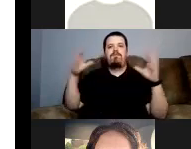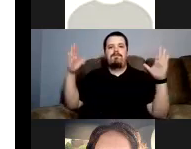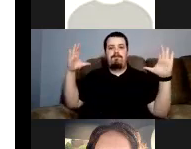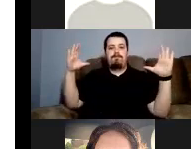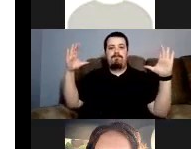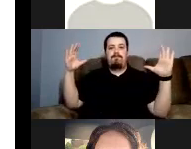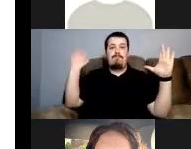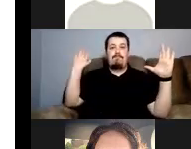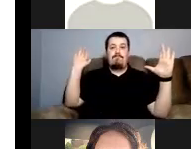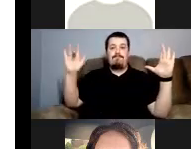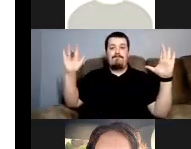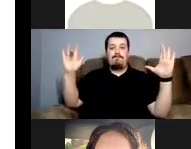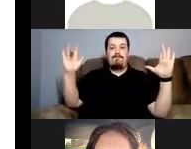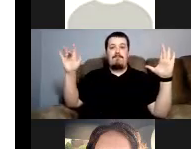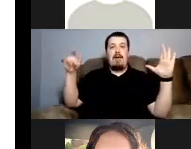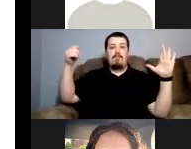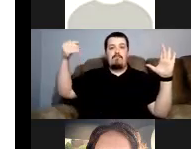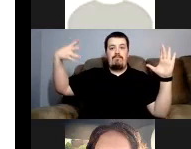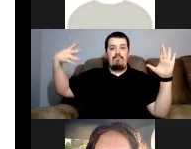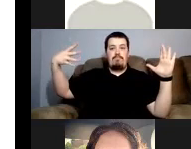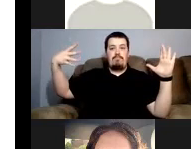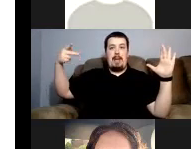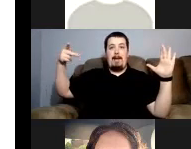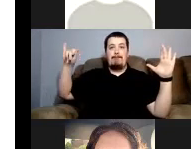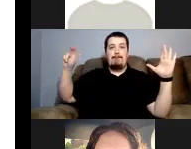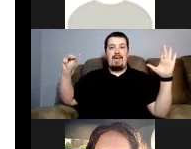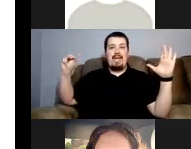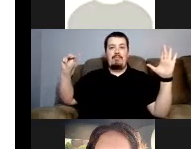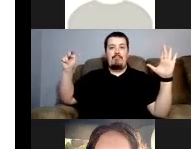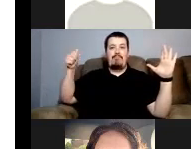click on it and you should see pin and you'll click pin and it'll stay right where it's at.